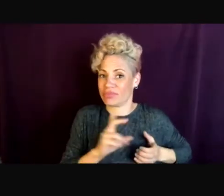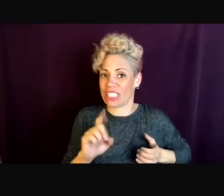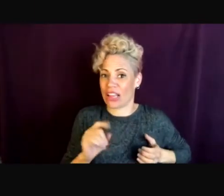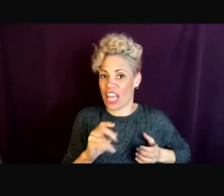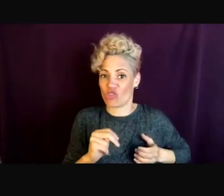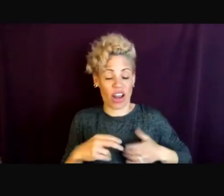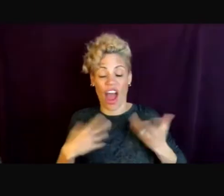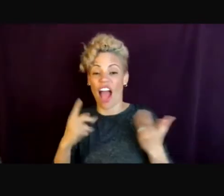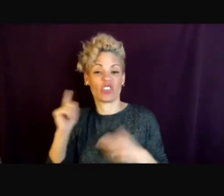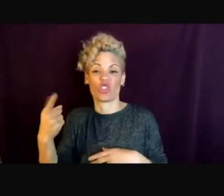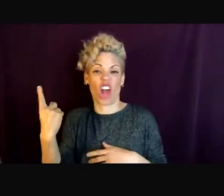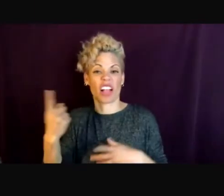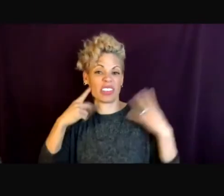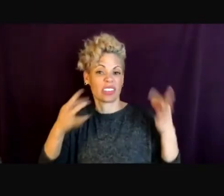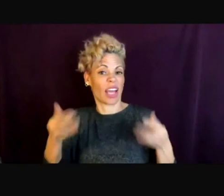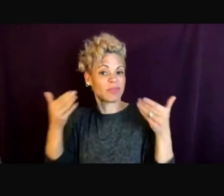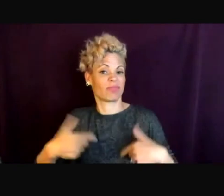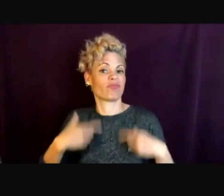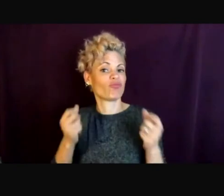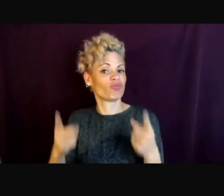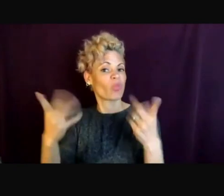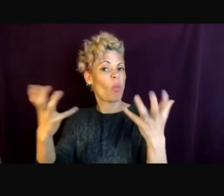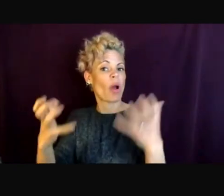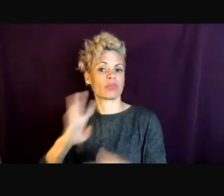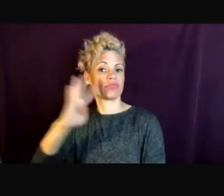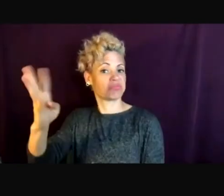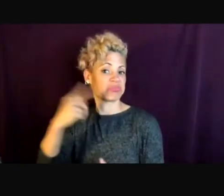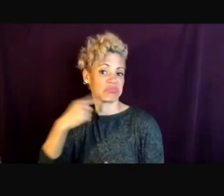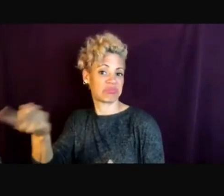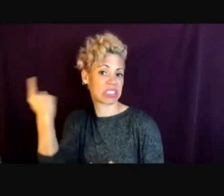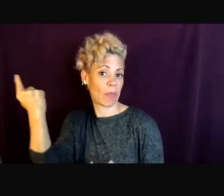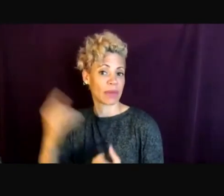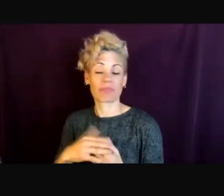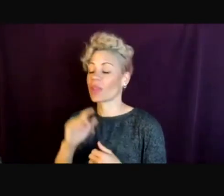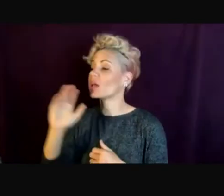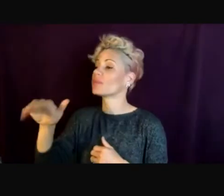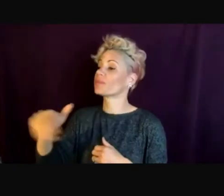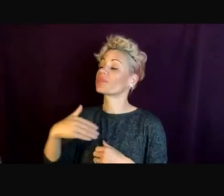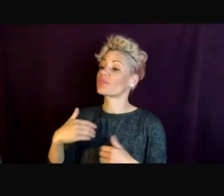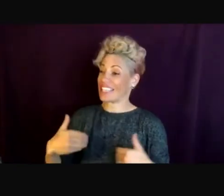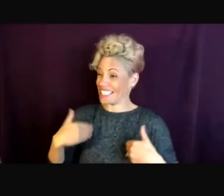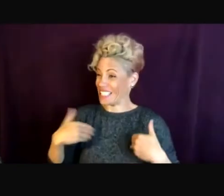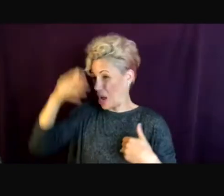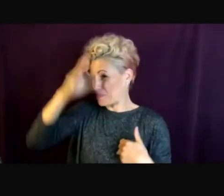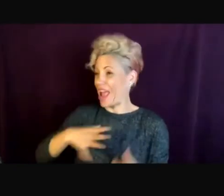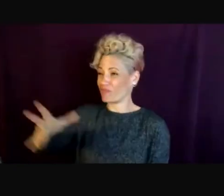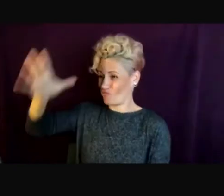And I said, "Your Holiness, as a young man I decided to become a Catholic priest.